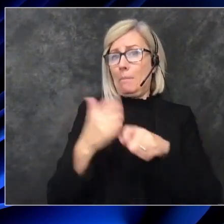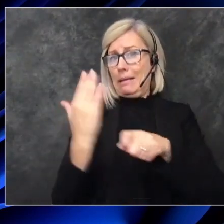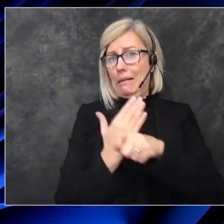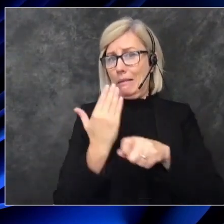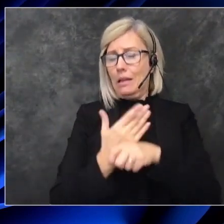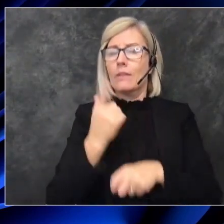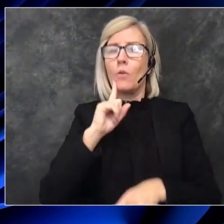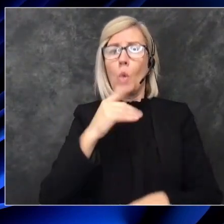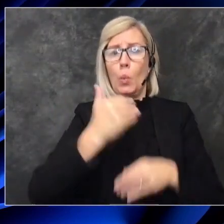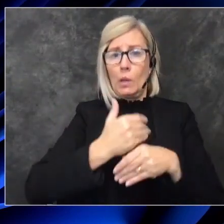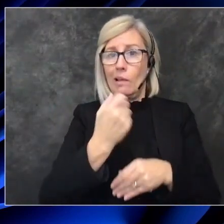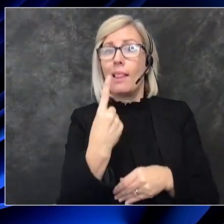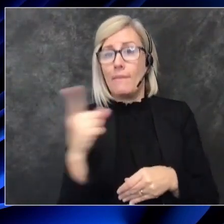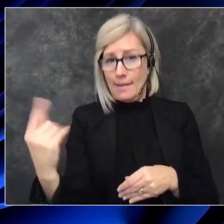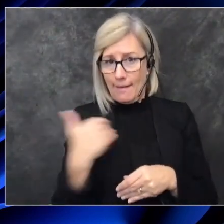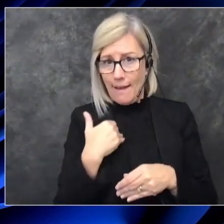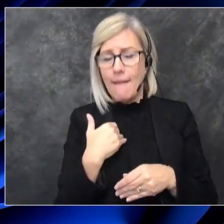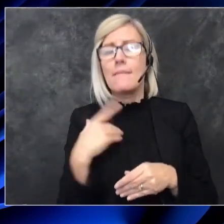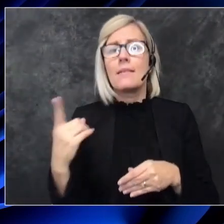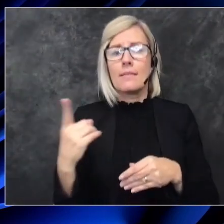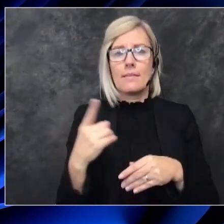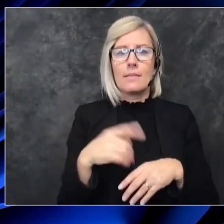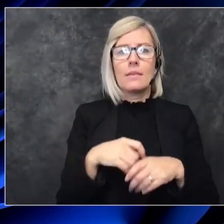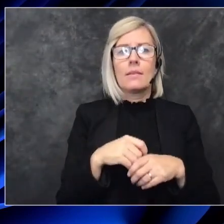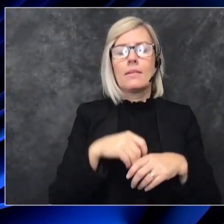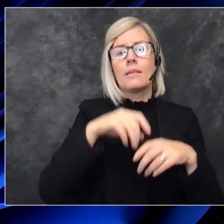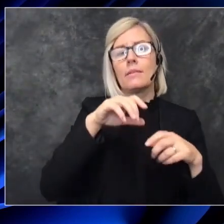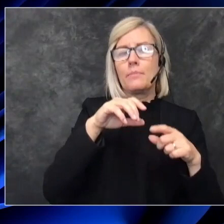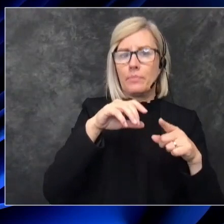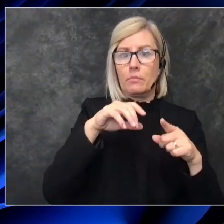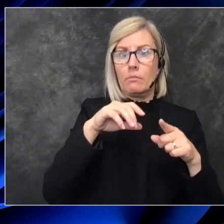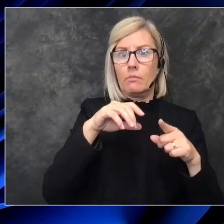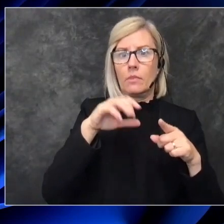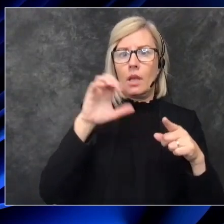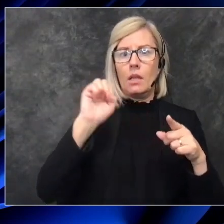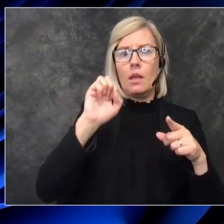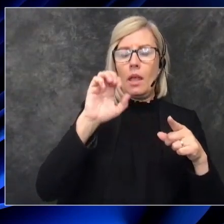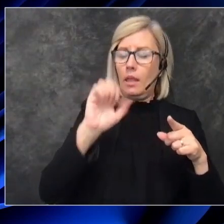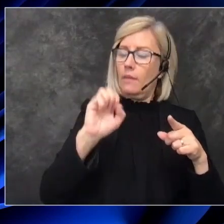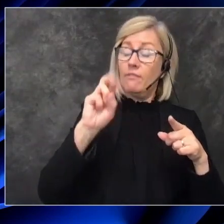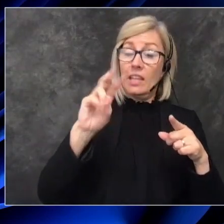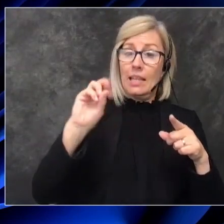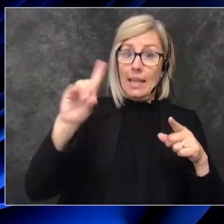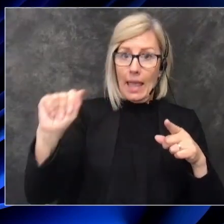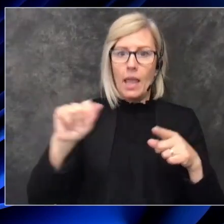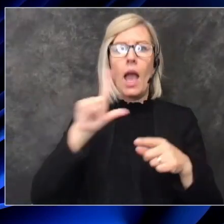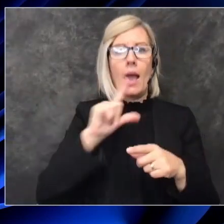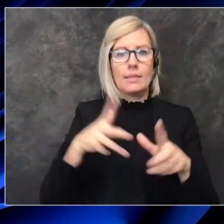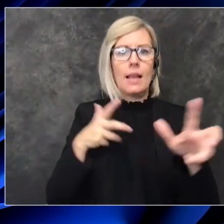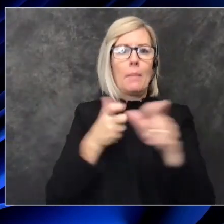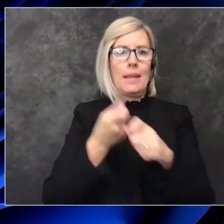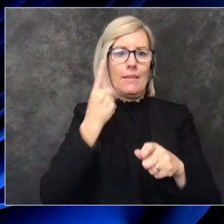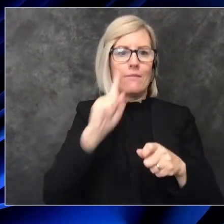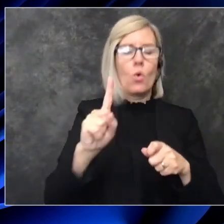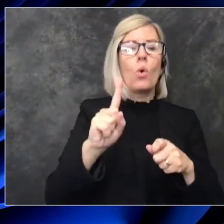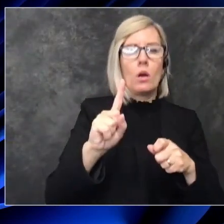MBDA has an update for Windows 11. It really depends on the assistive technology that you're using and what